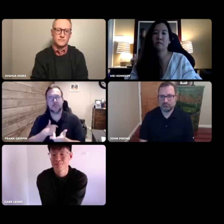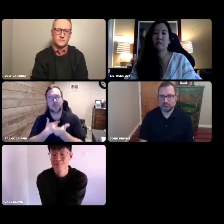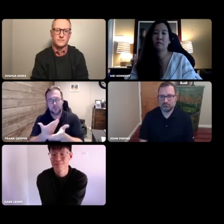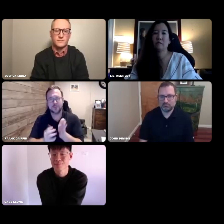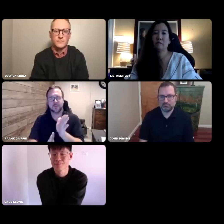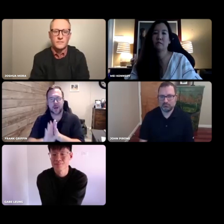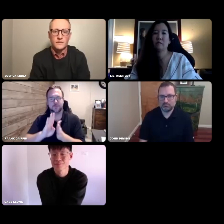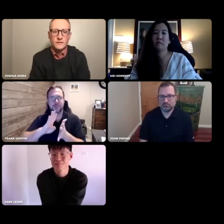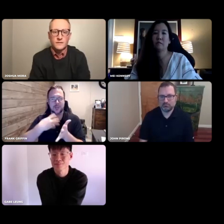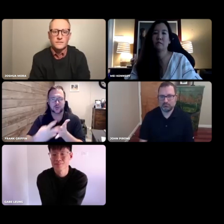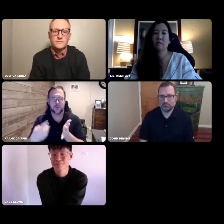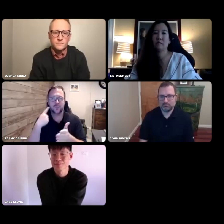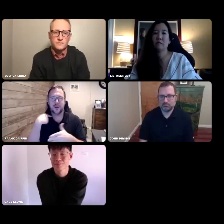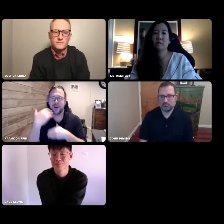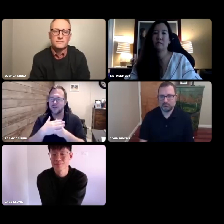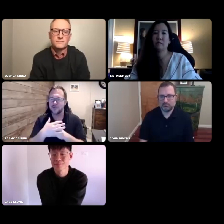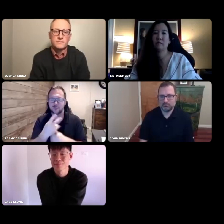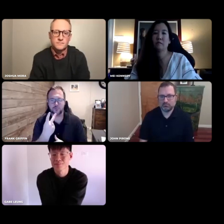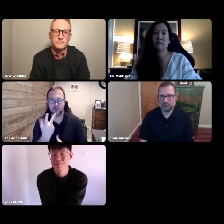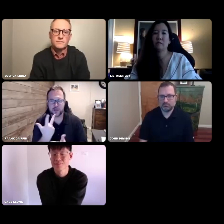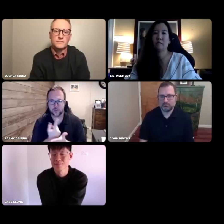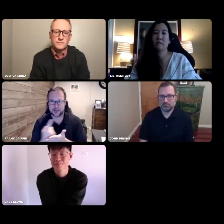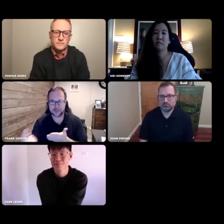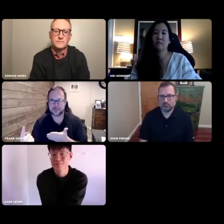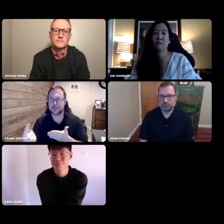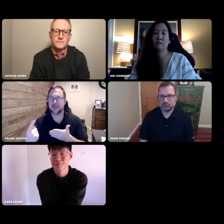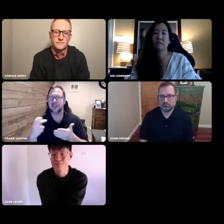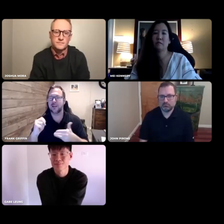This is not the time to wing it.